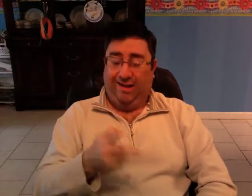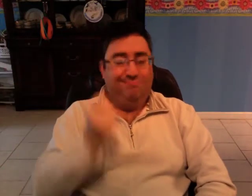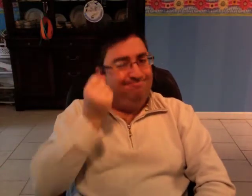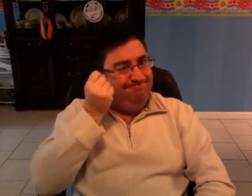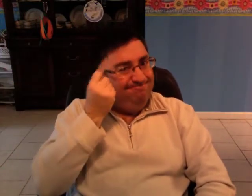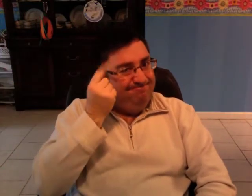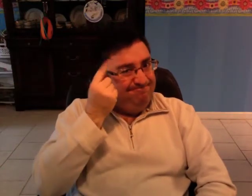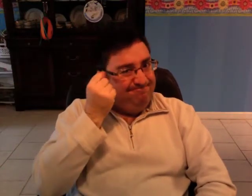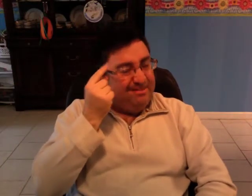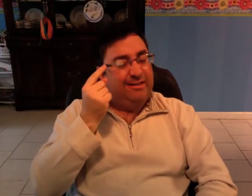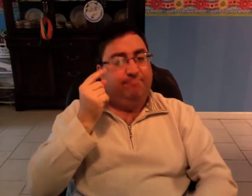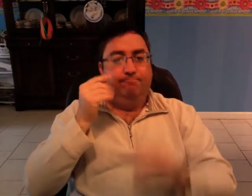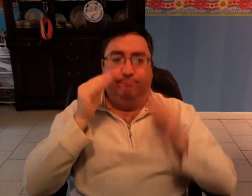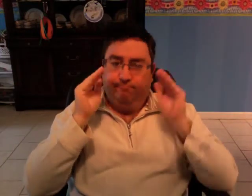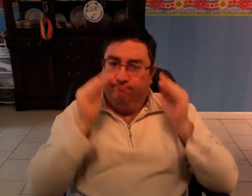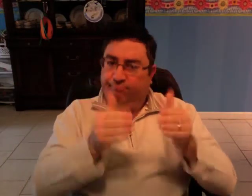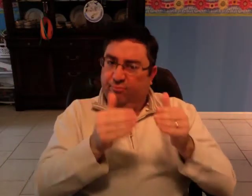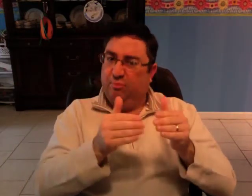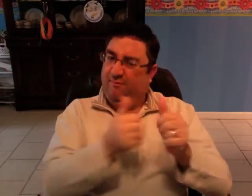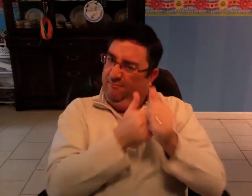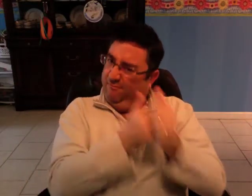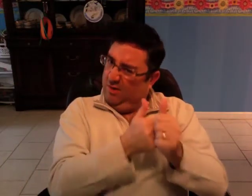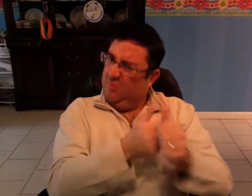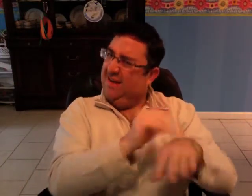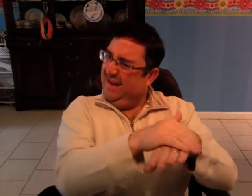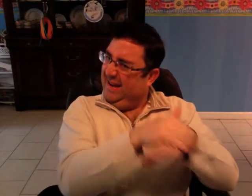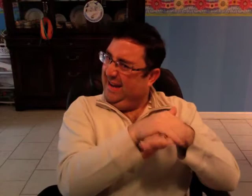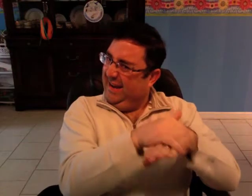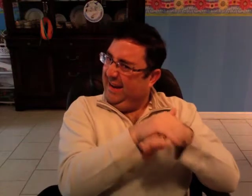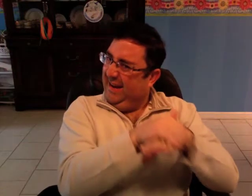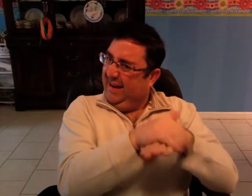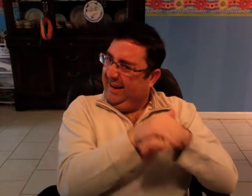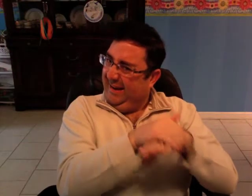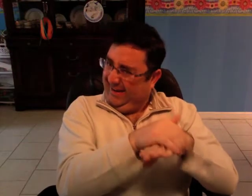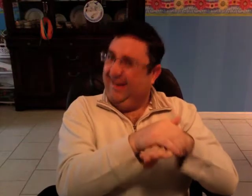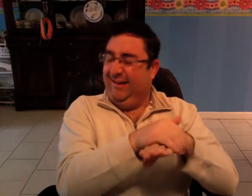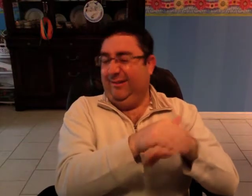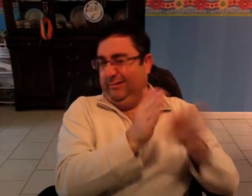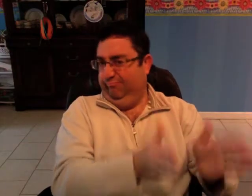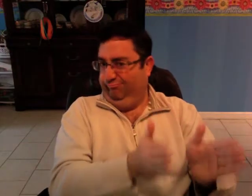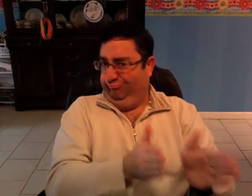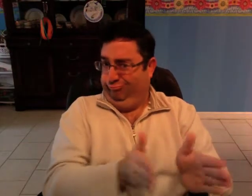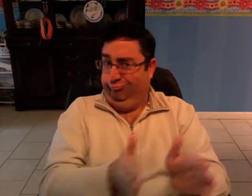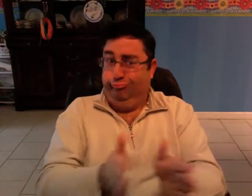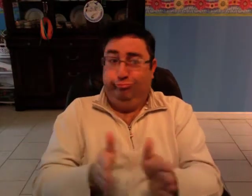but in English-based forms.